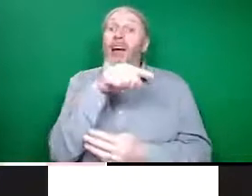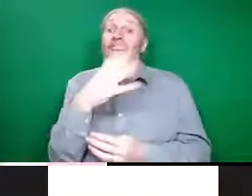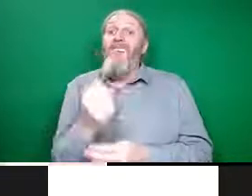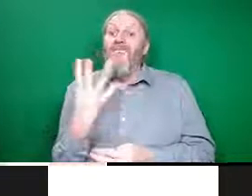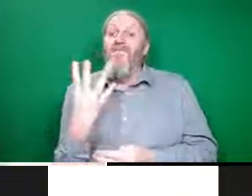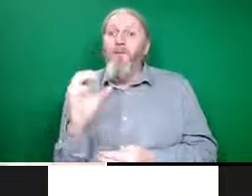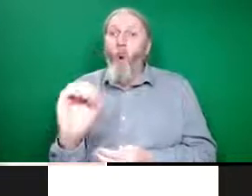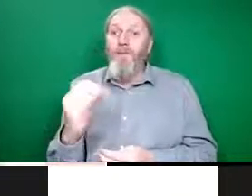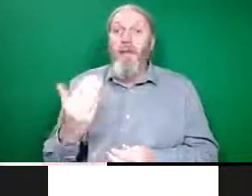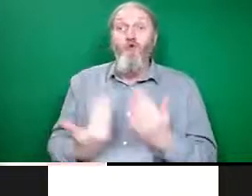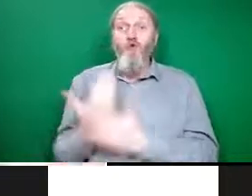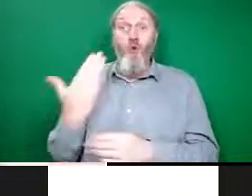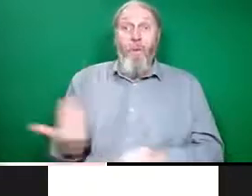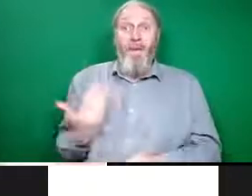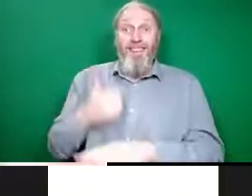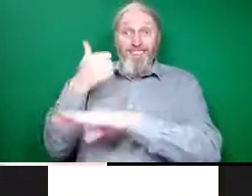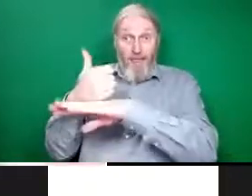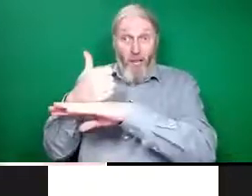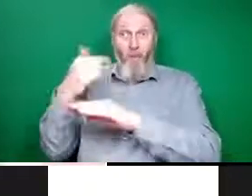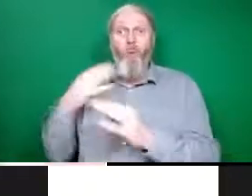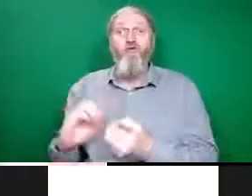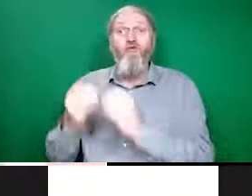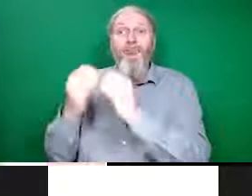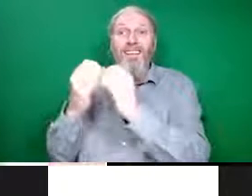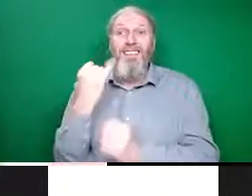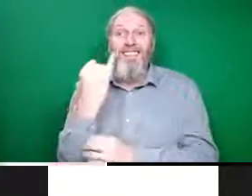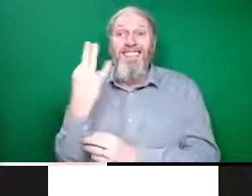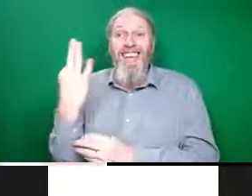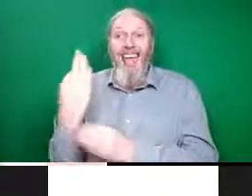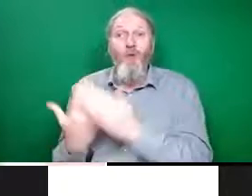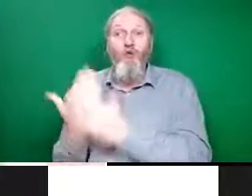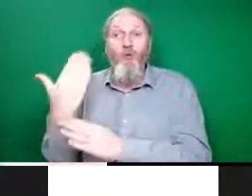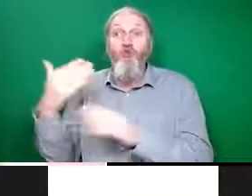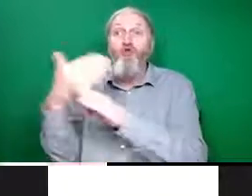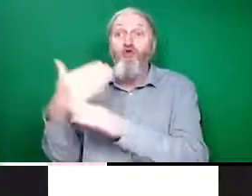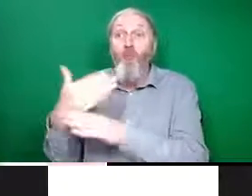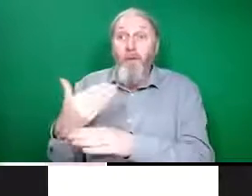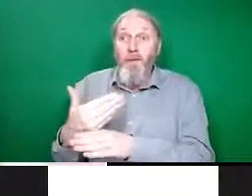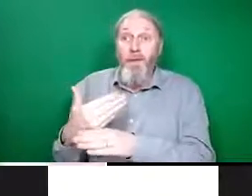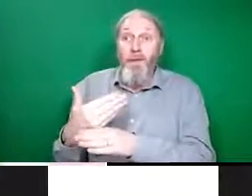by the police, sat empty for three years. It was something we worked on.